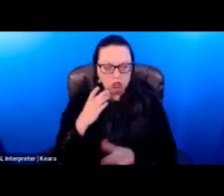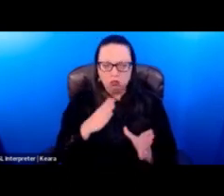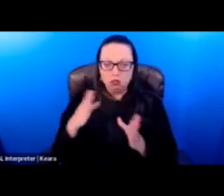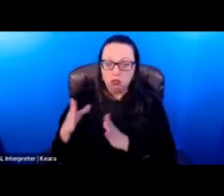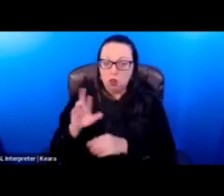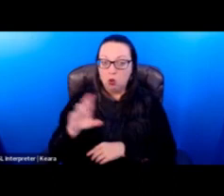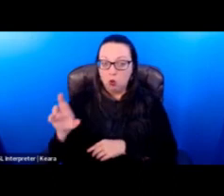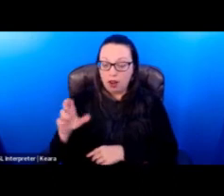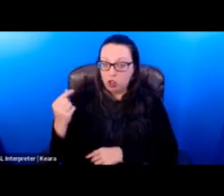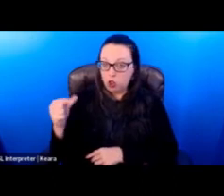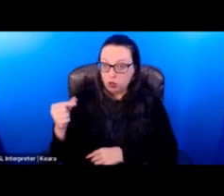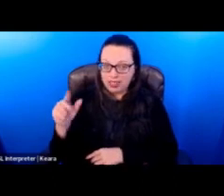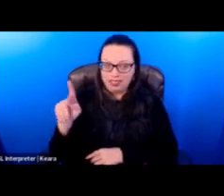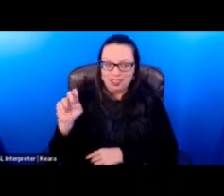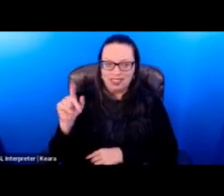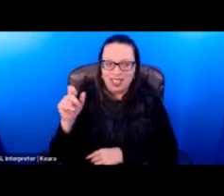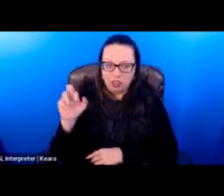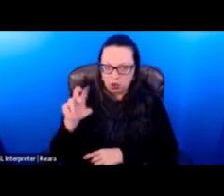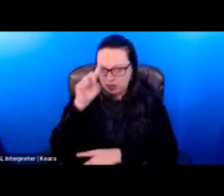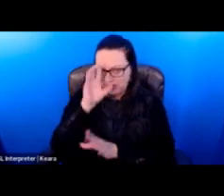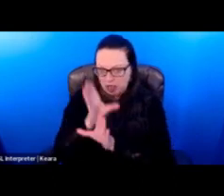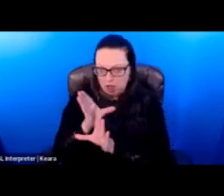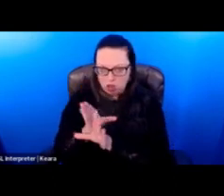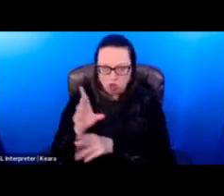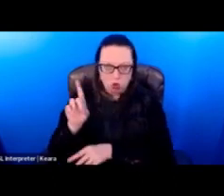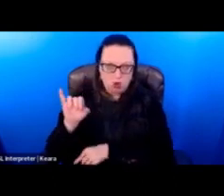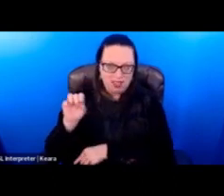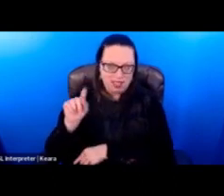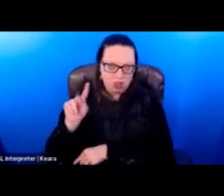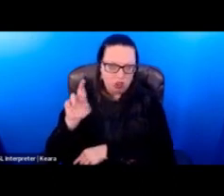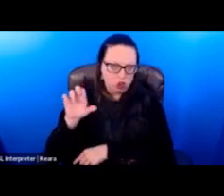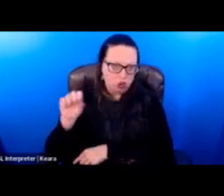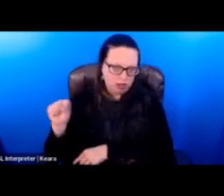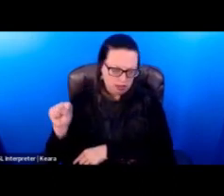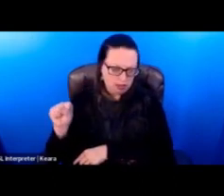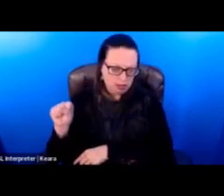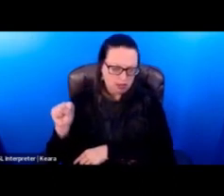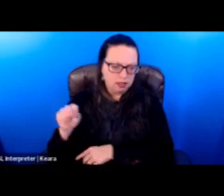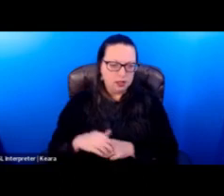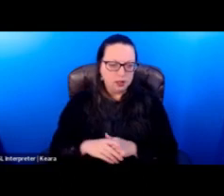Kessler Psychological Distress which gets at at, as it says, the presence of distress. And